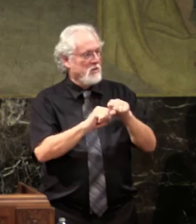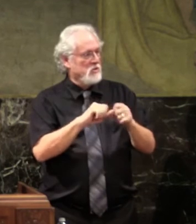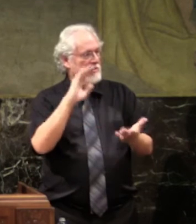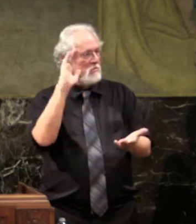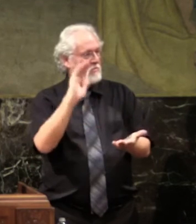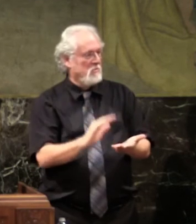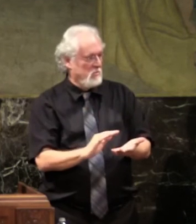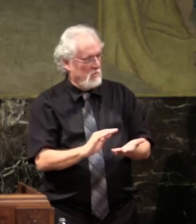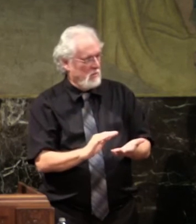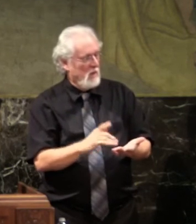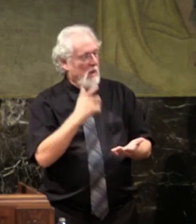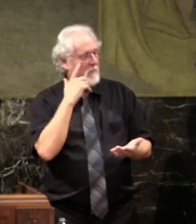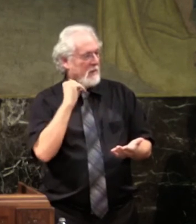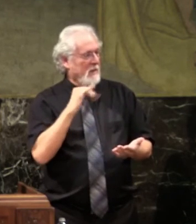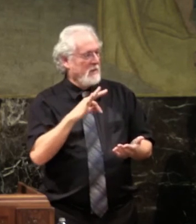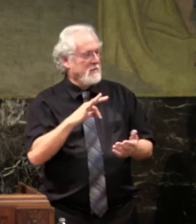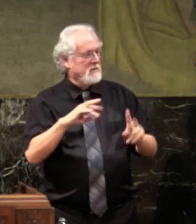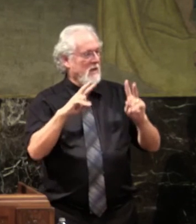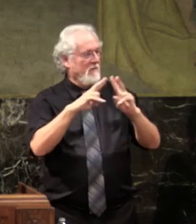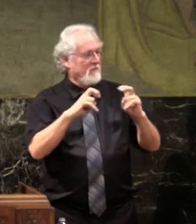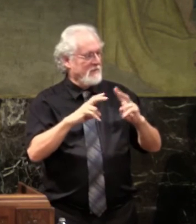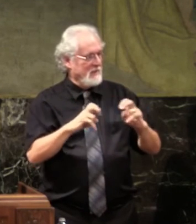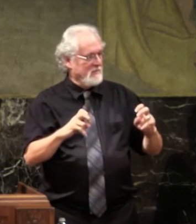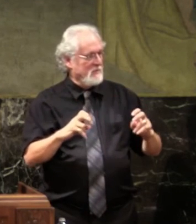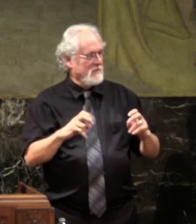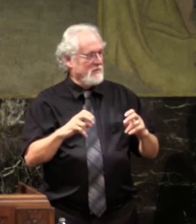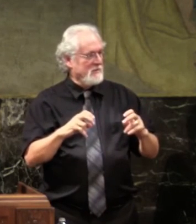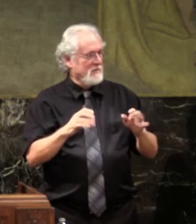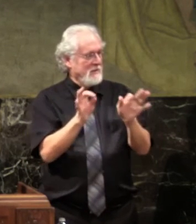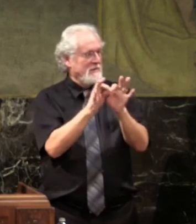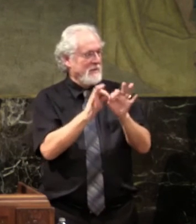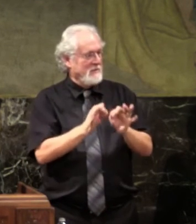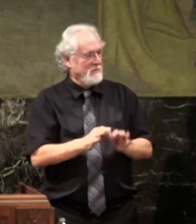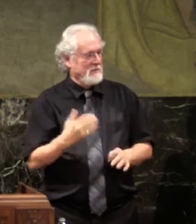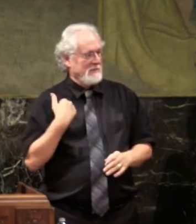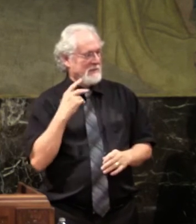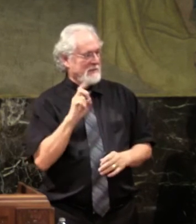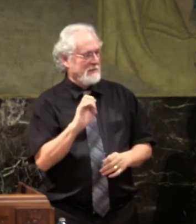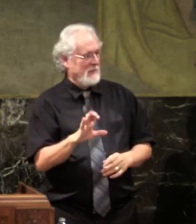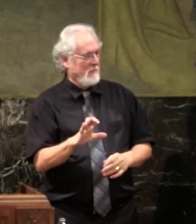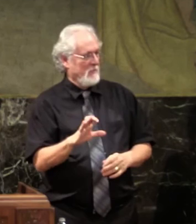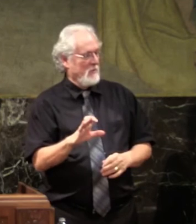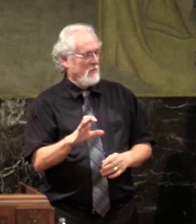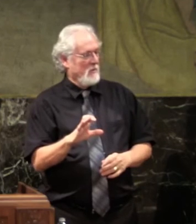declining because the assessments that went out in December largely reflected